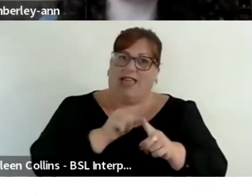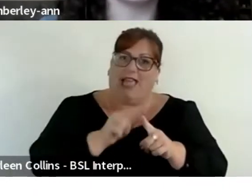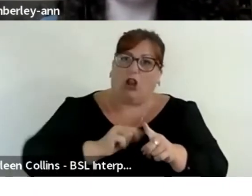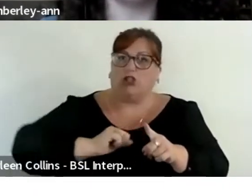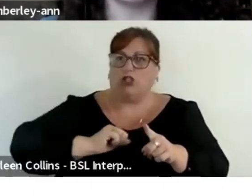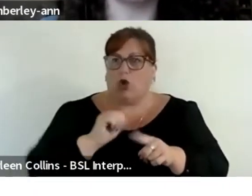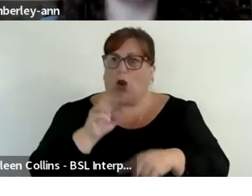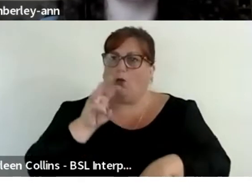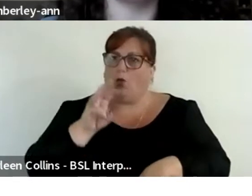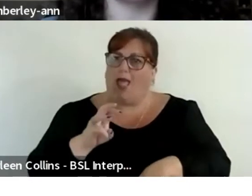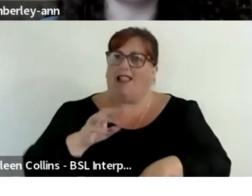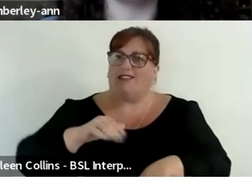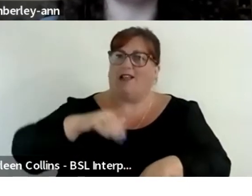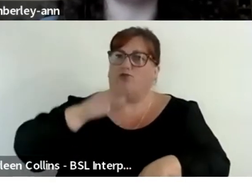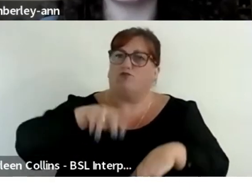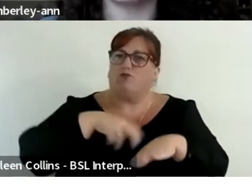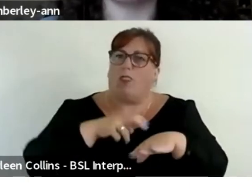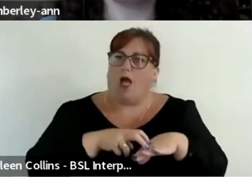We have over 22,000 employees in the UK.